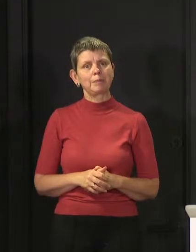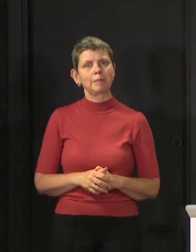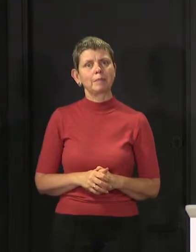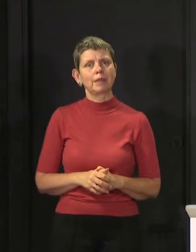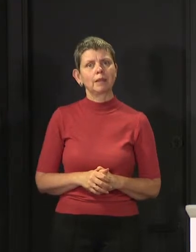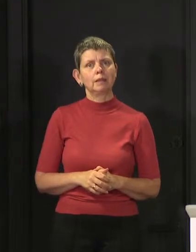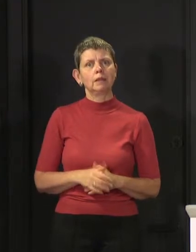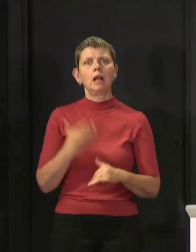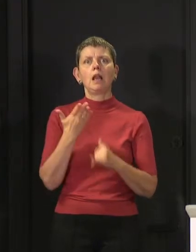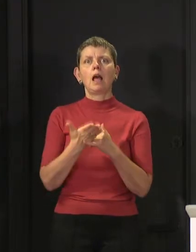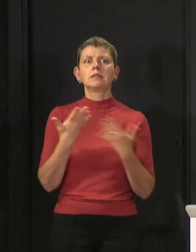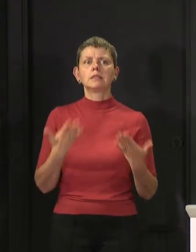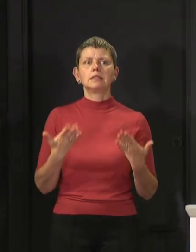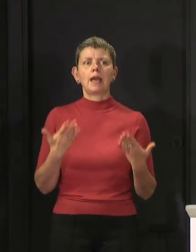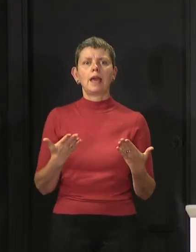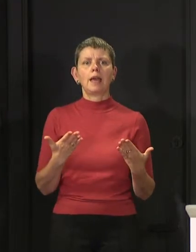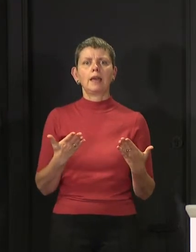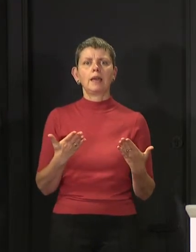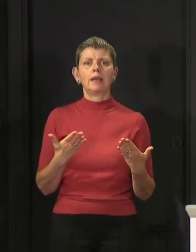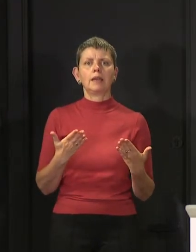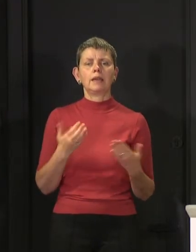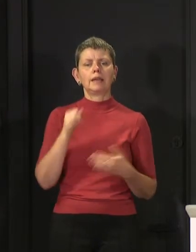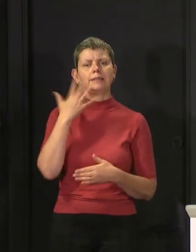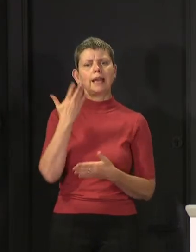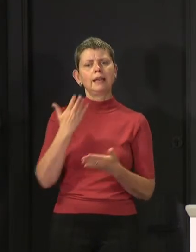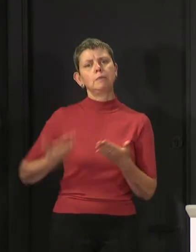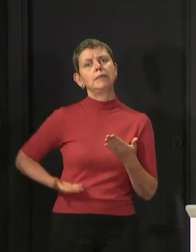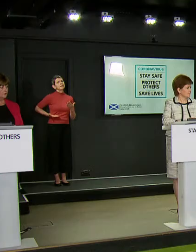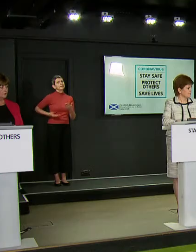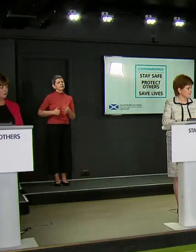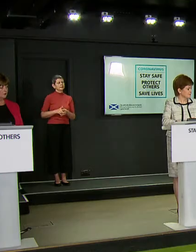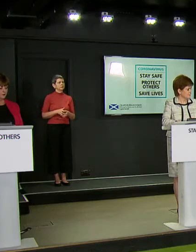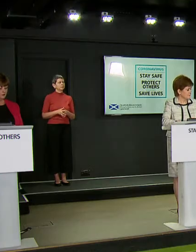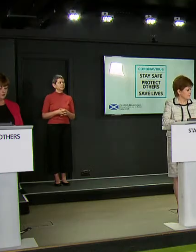And lastly today Terry Murden from Daily Business.